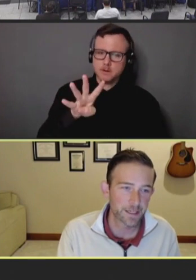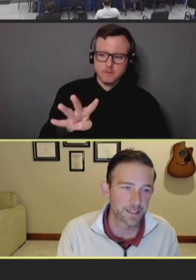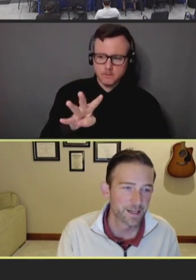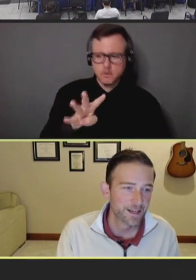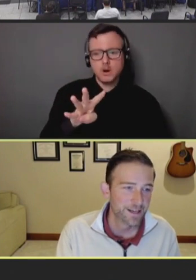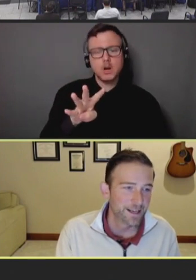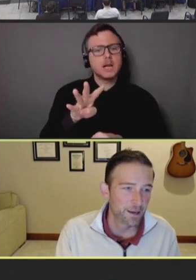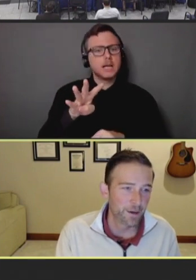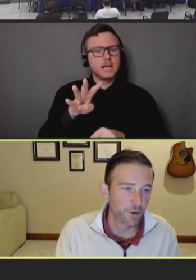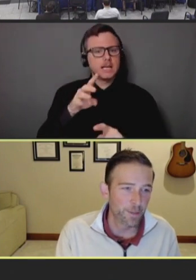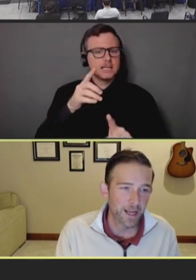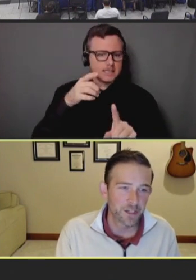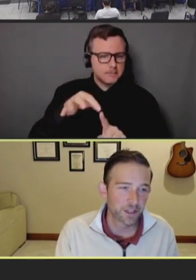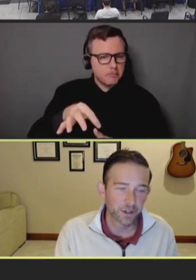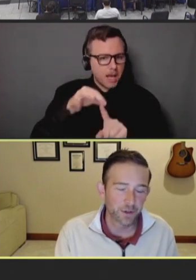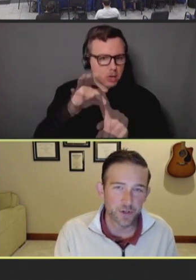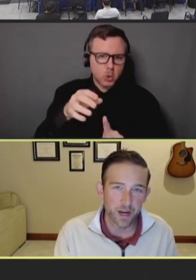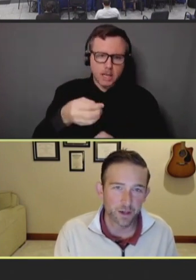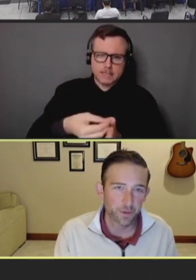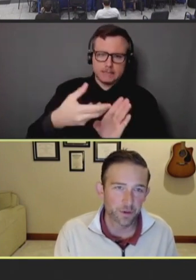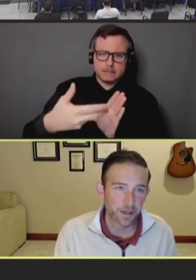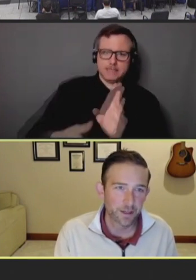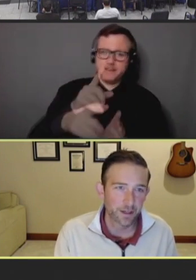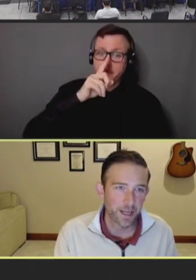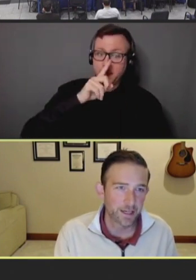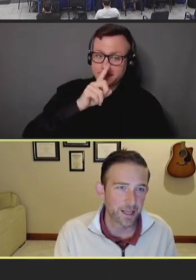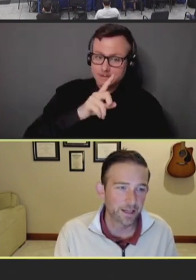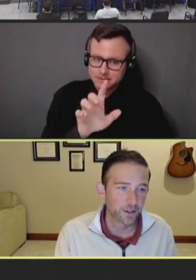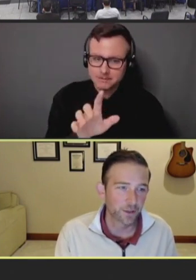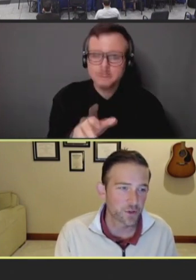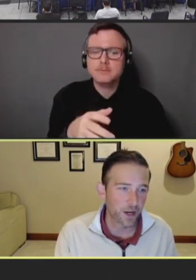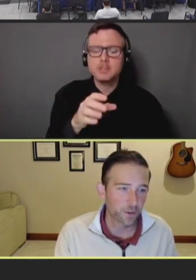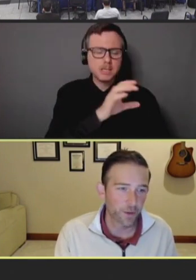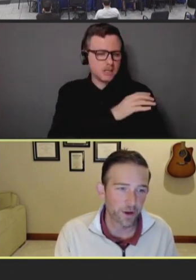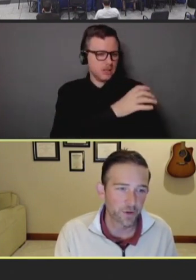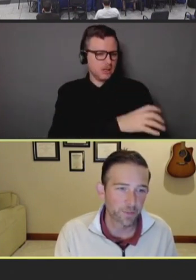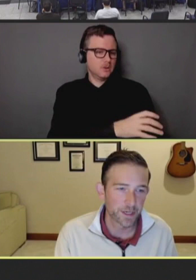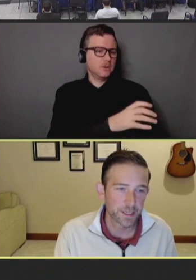And if you imagine a clinical trial you know, a head-to-head clinical trial with a hundred